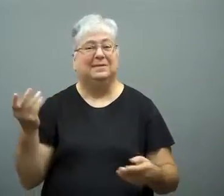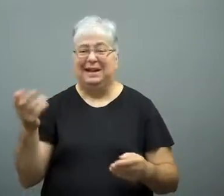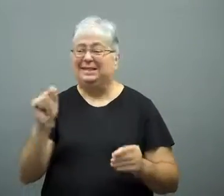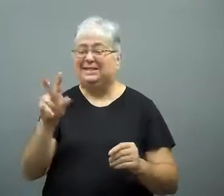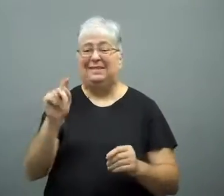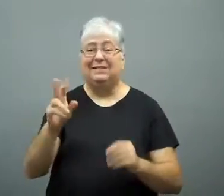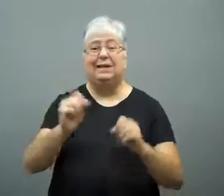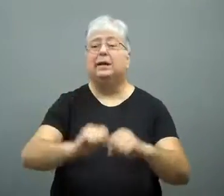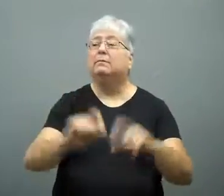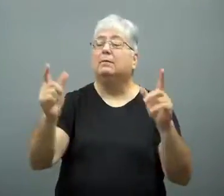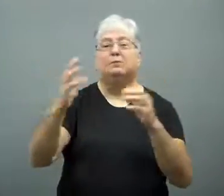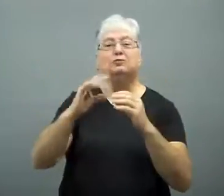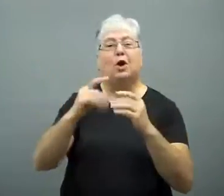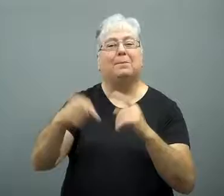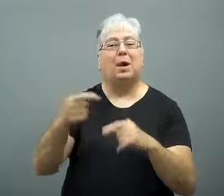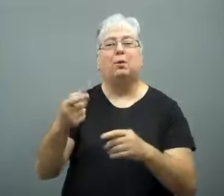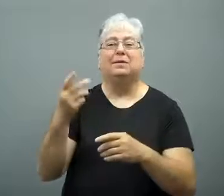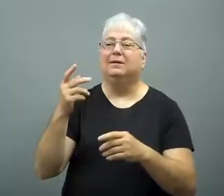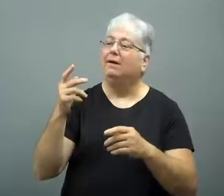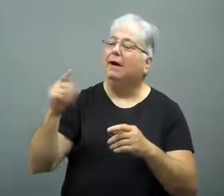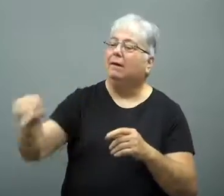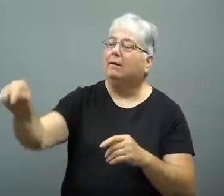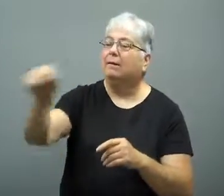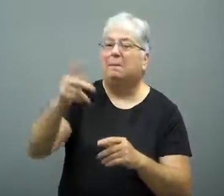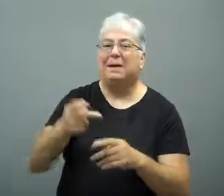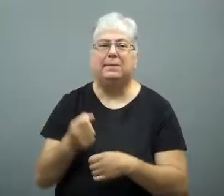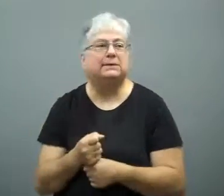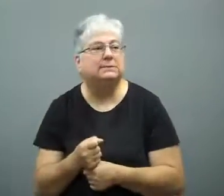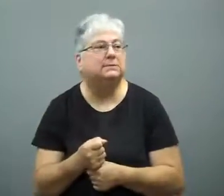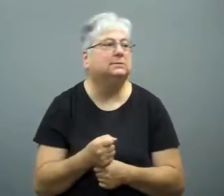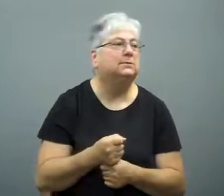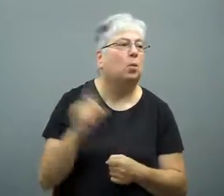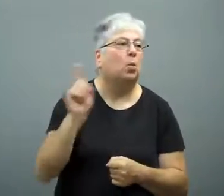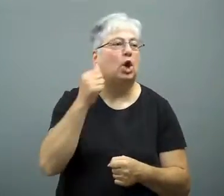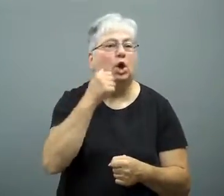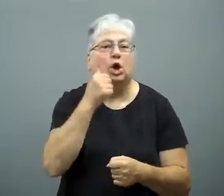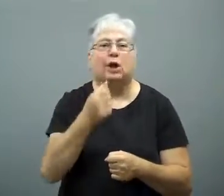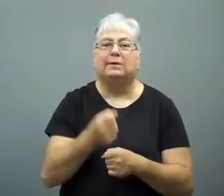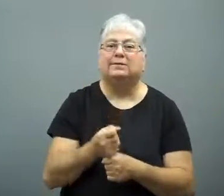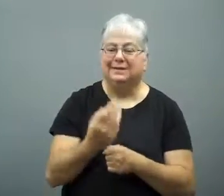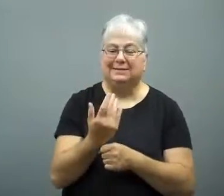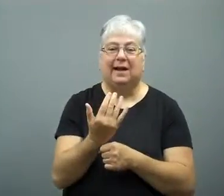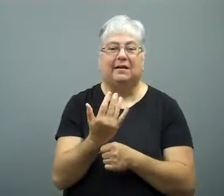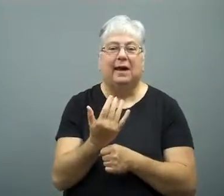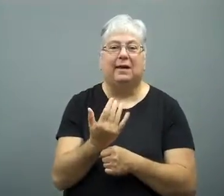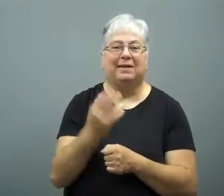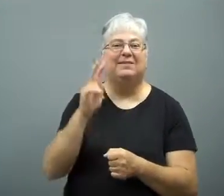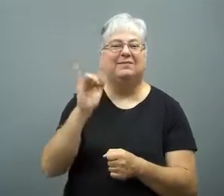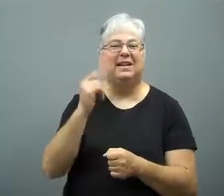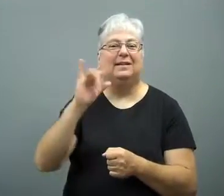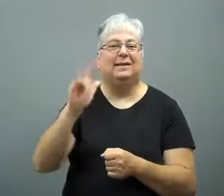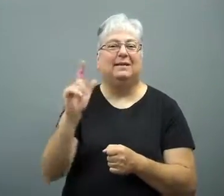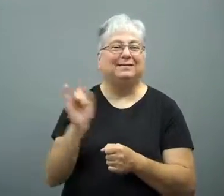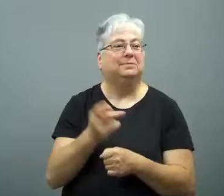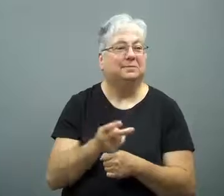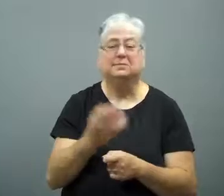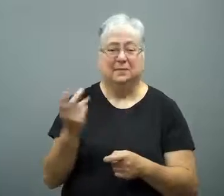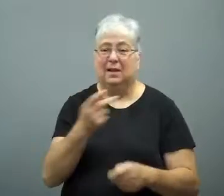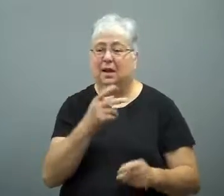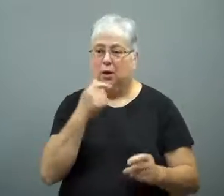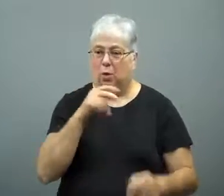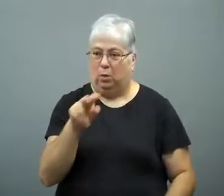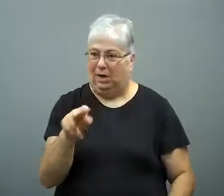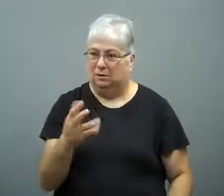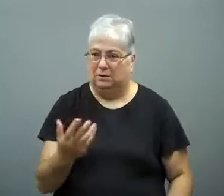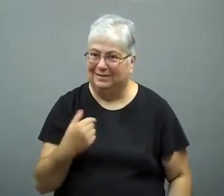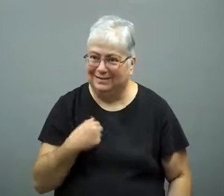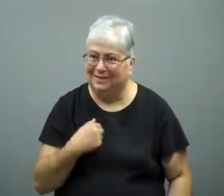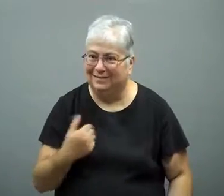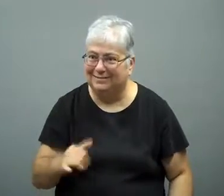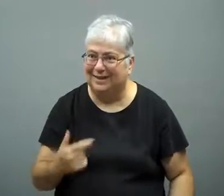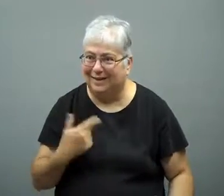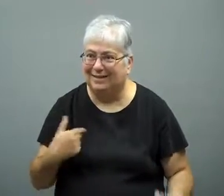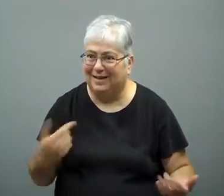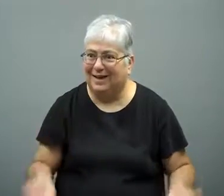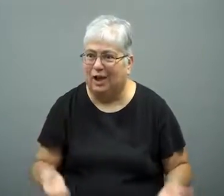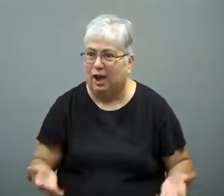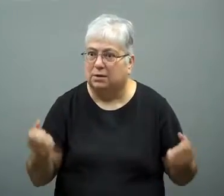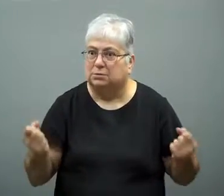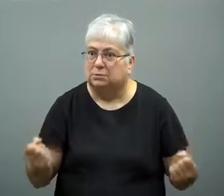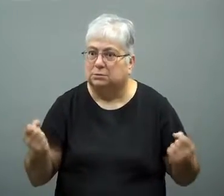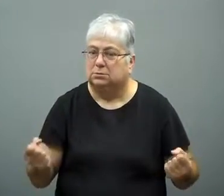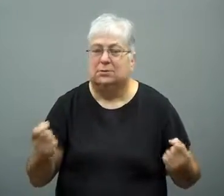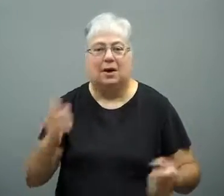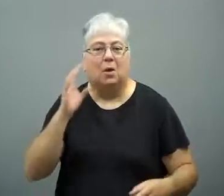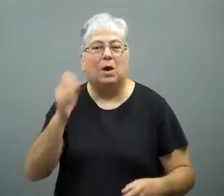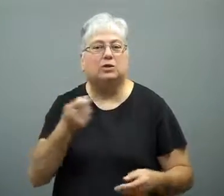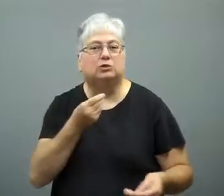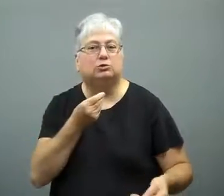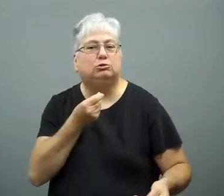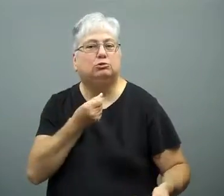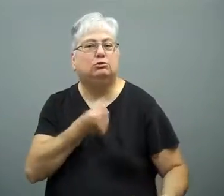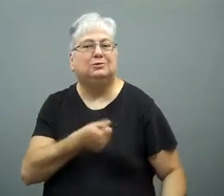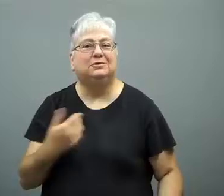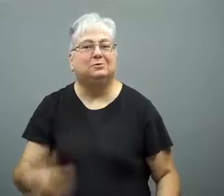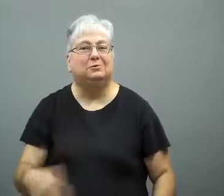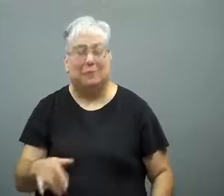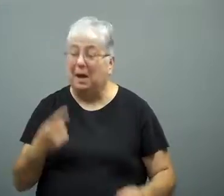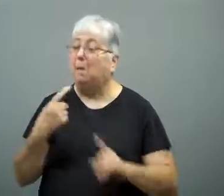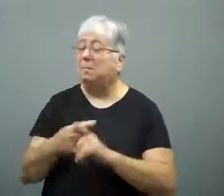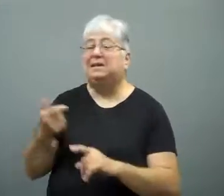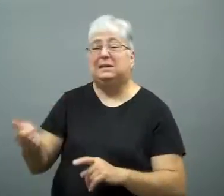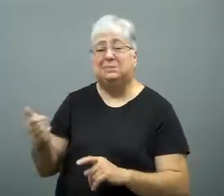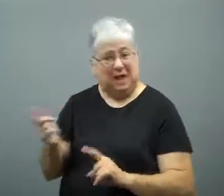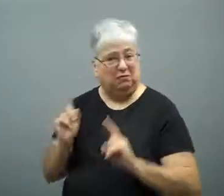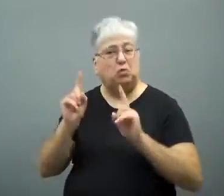As part of his cruelty, he had them watch vigils being held for them on TV.